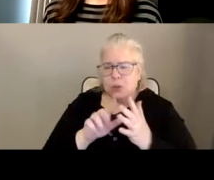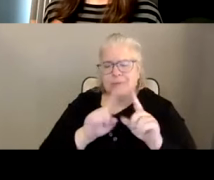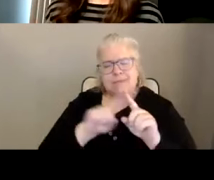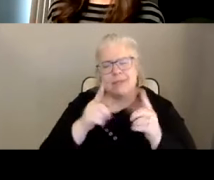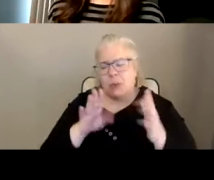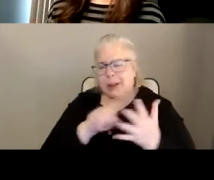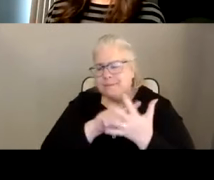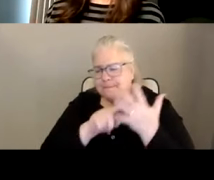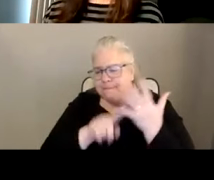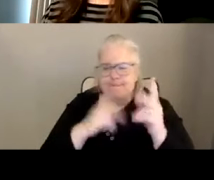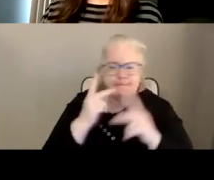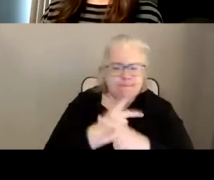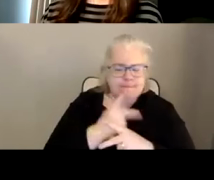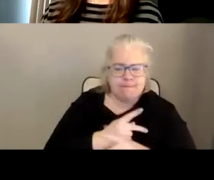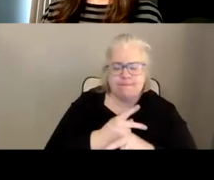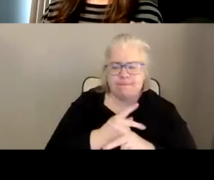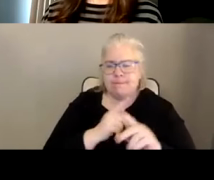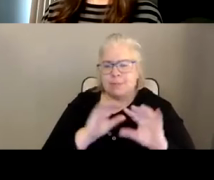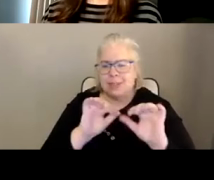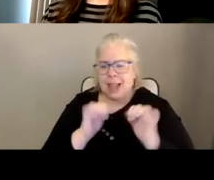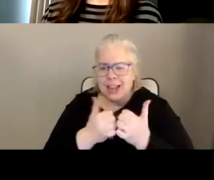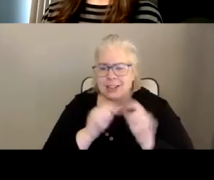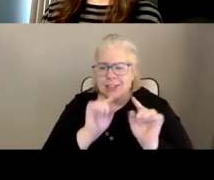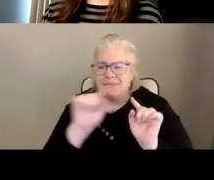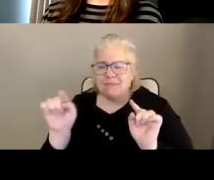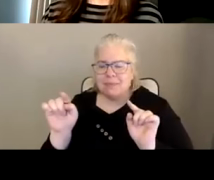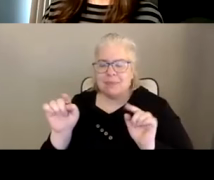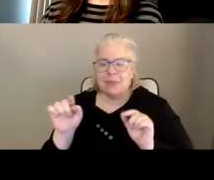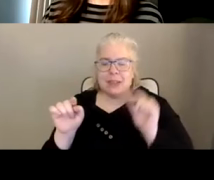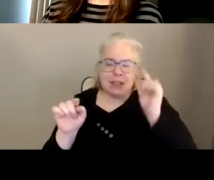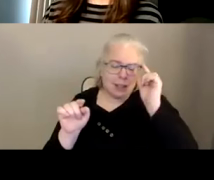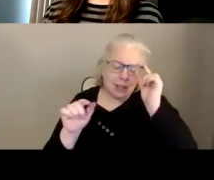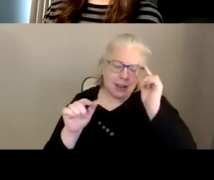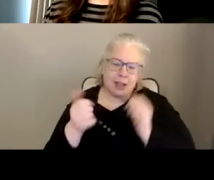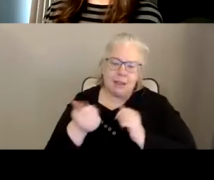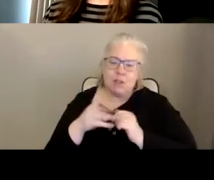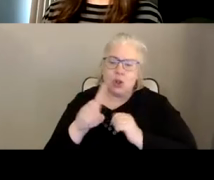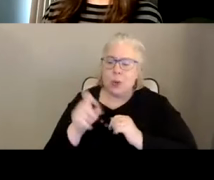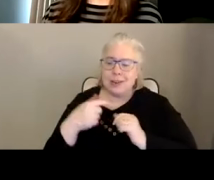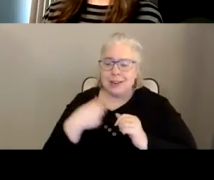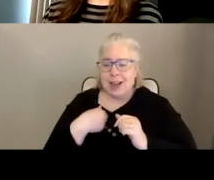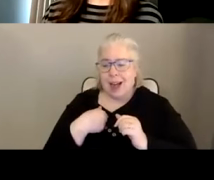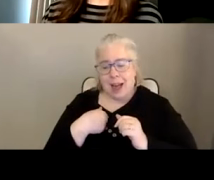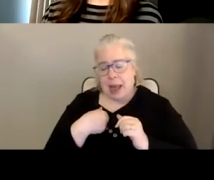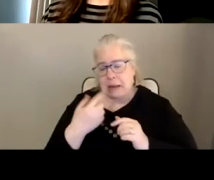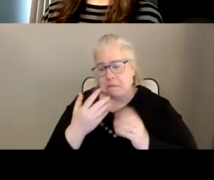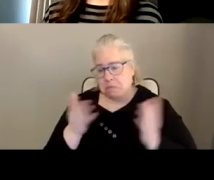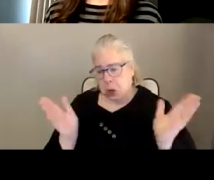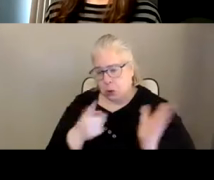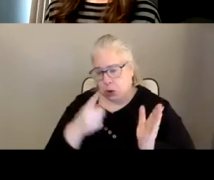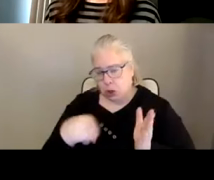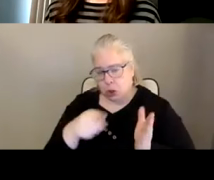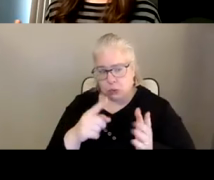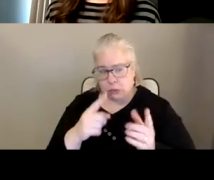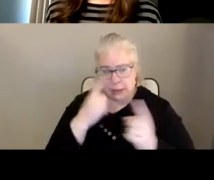and a few questions that I've also included. And some that I would encourage you to consider here.